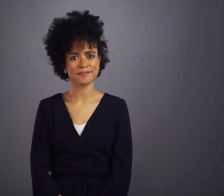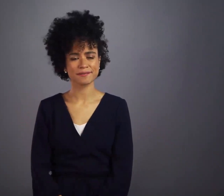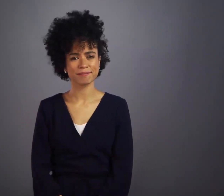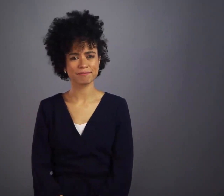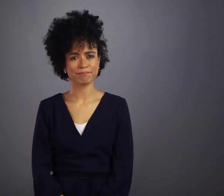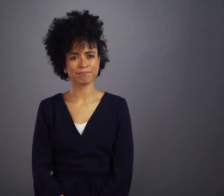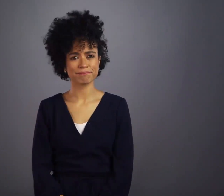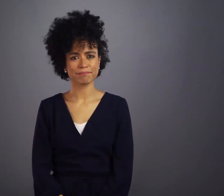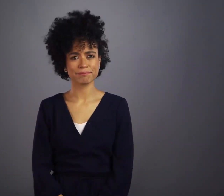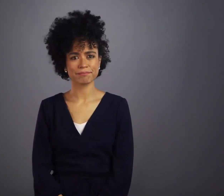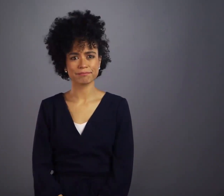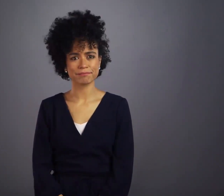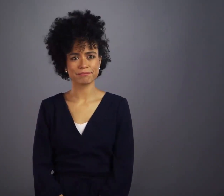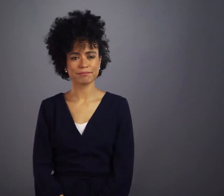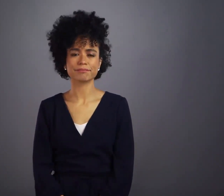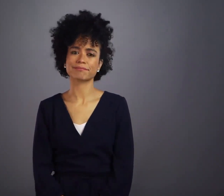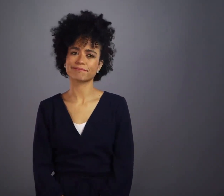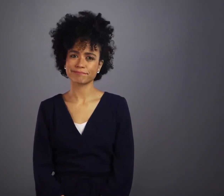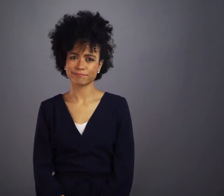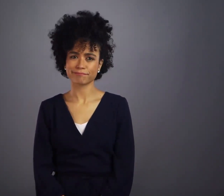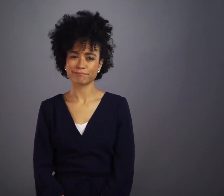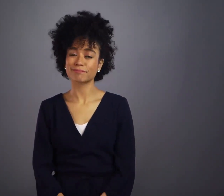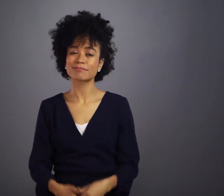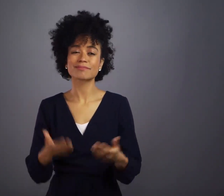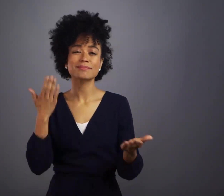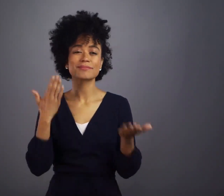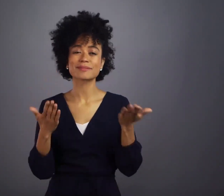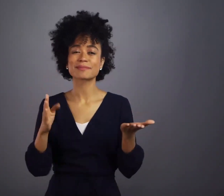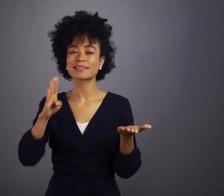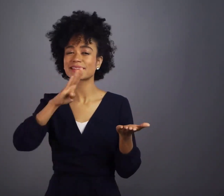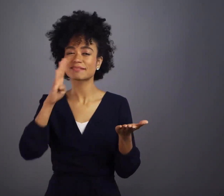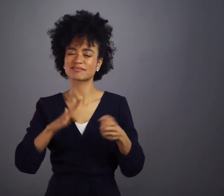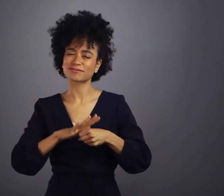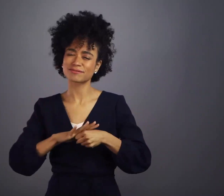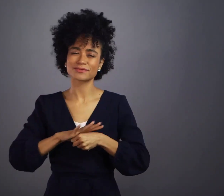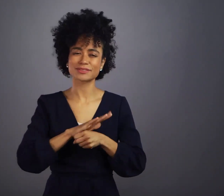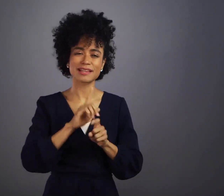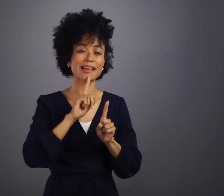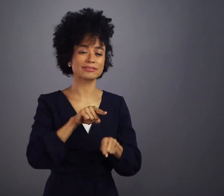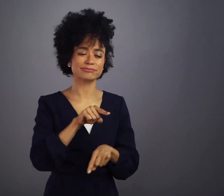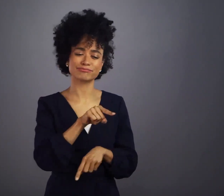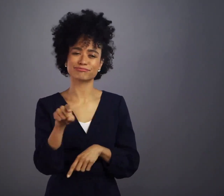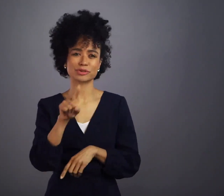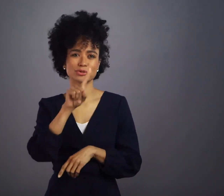Perhaps there never will be a full answer to these questions. Opinions vary considerably